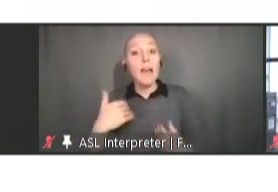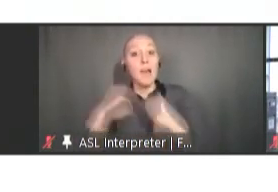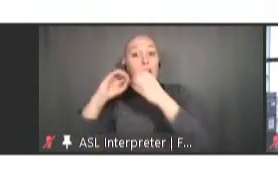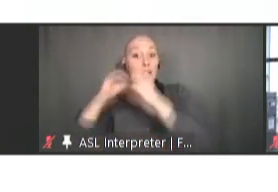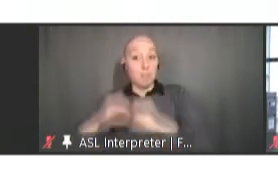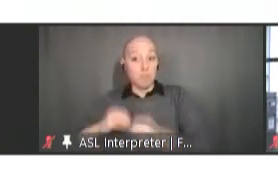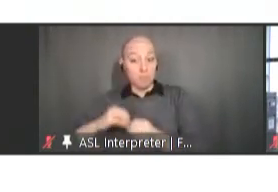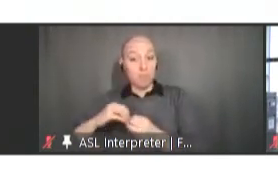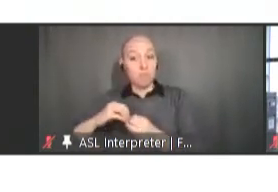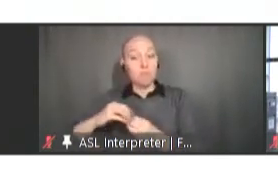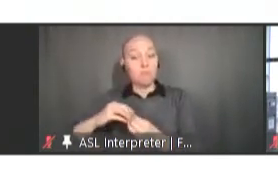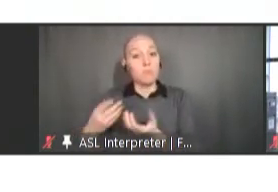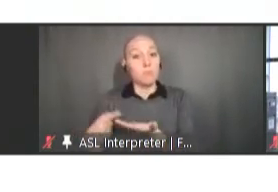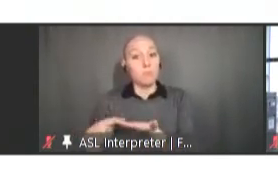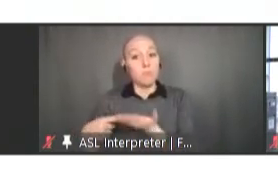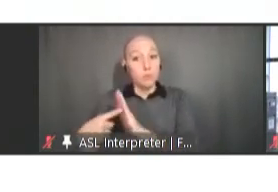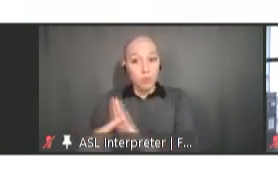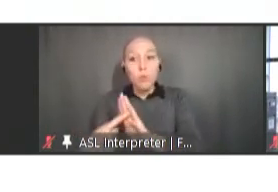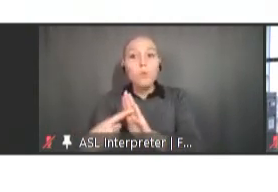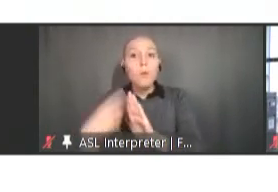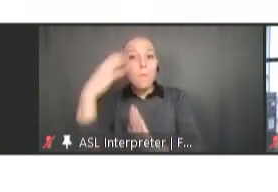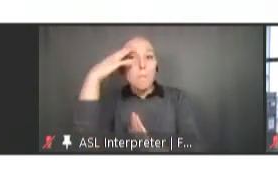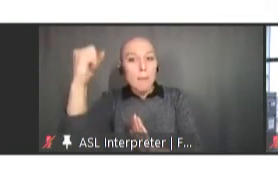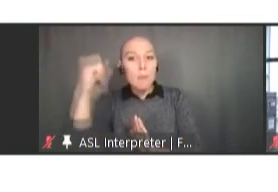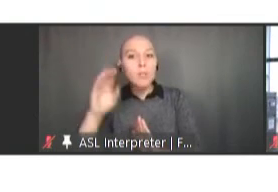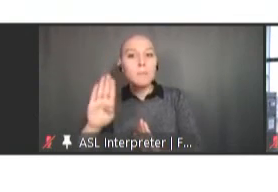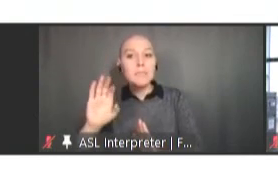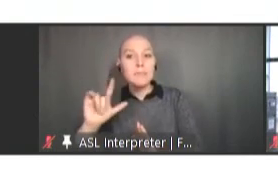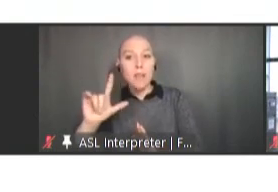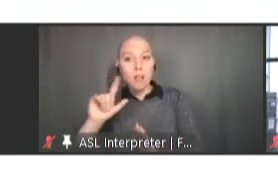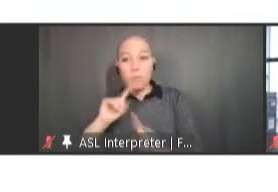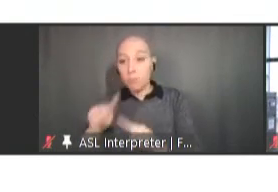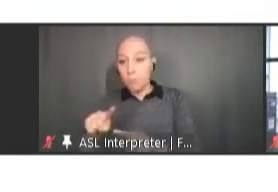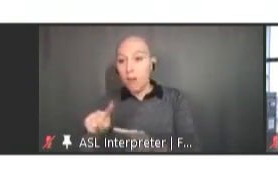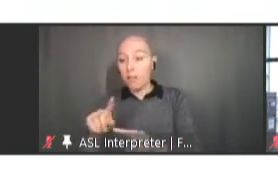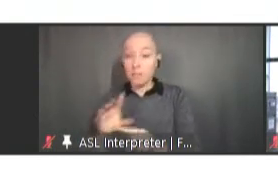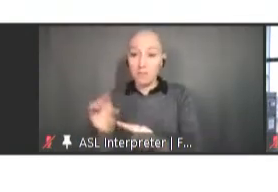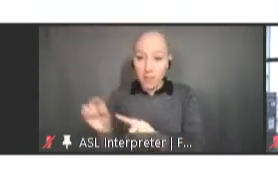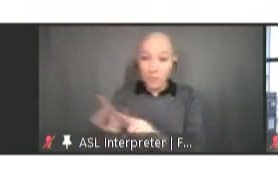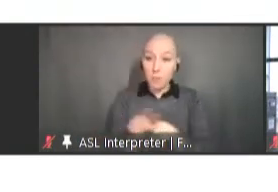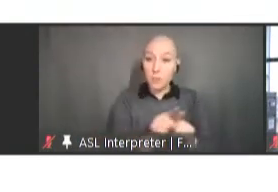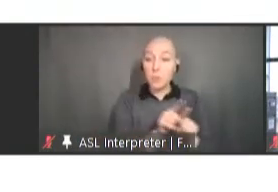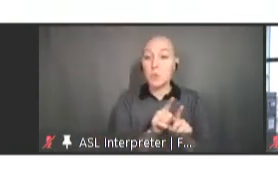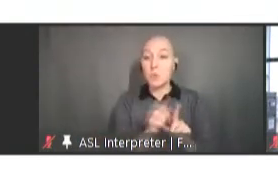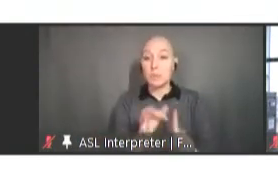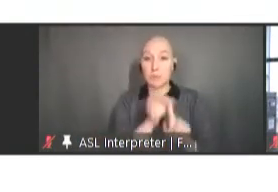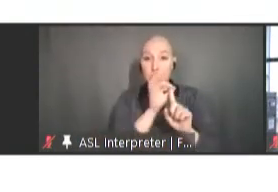the memory B cell responses. And also especially in that one paper where we looked at the